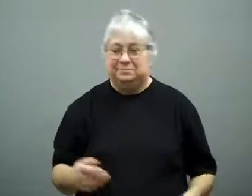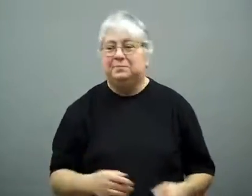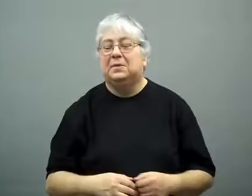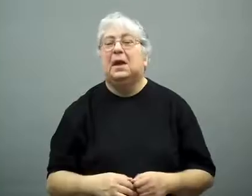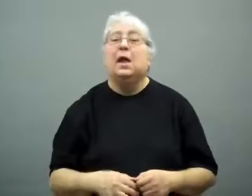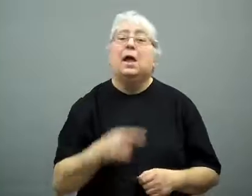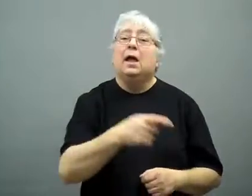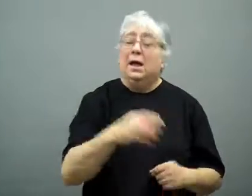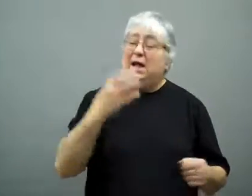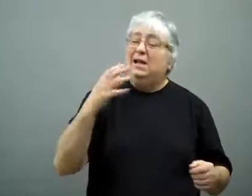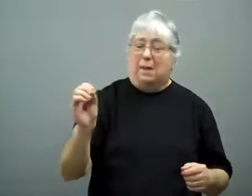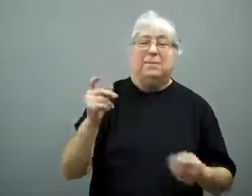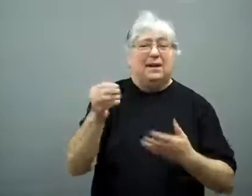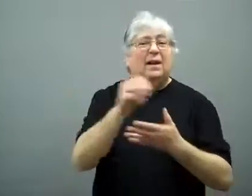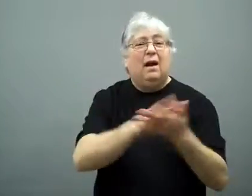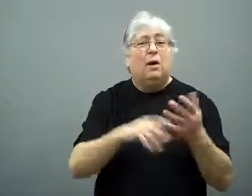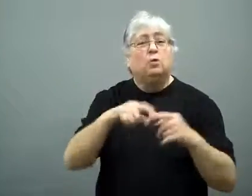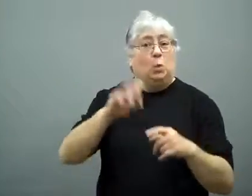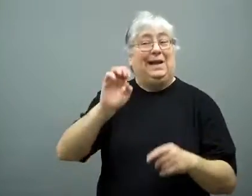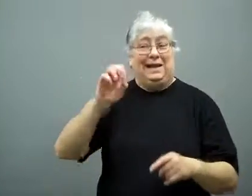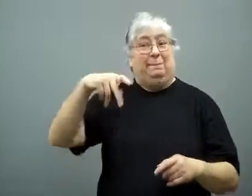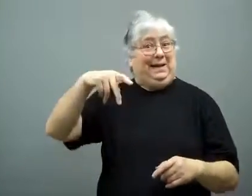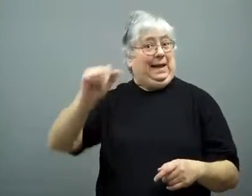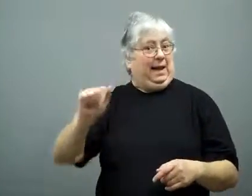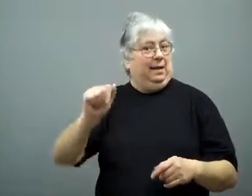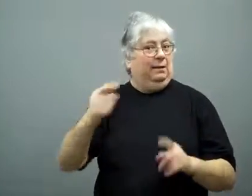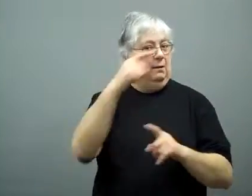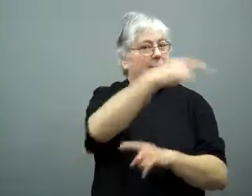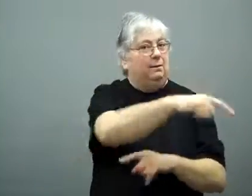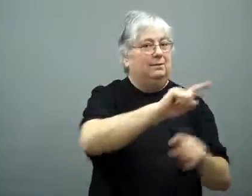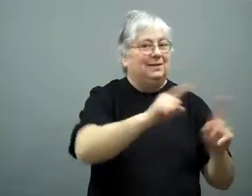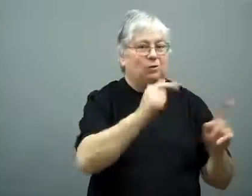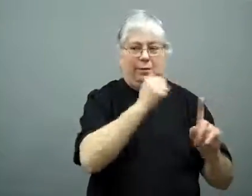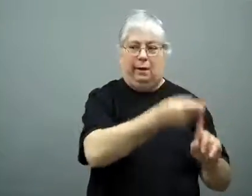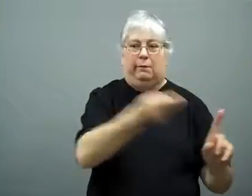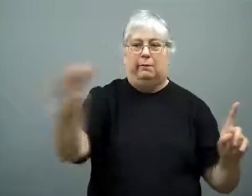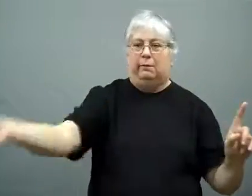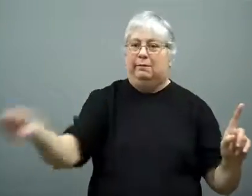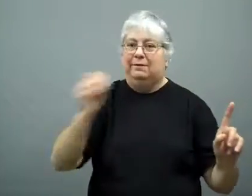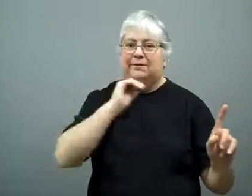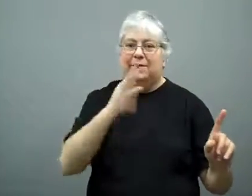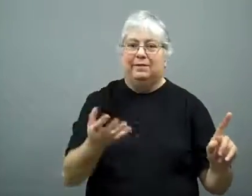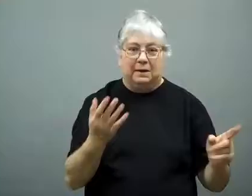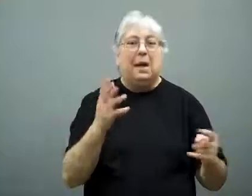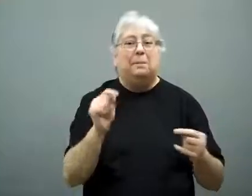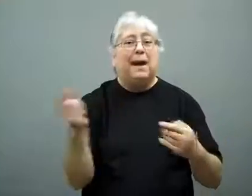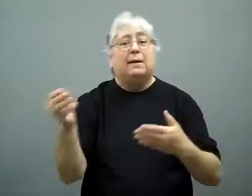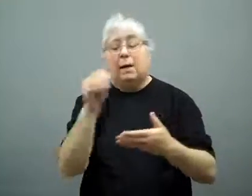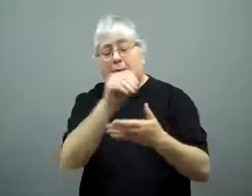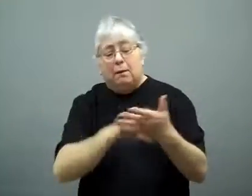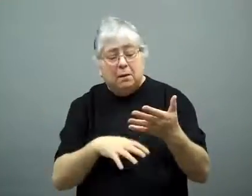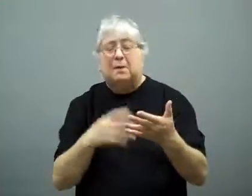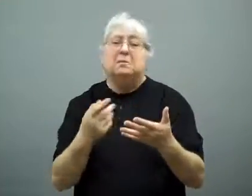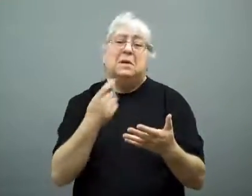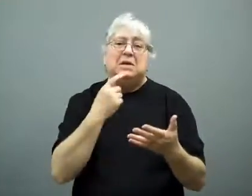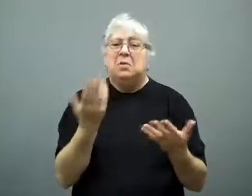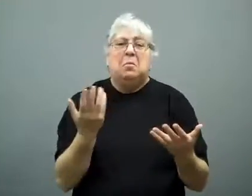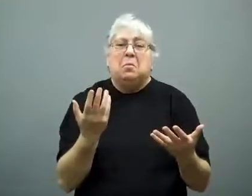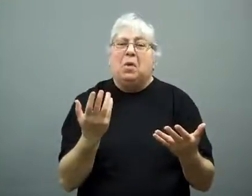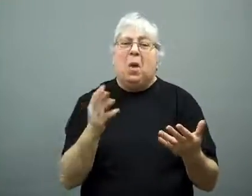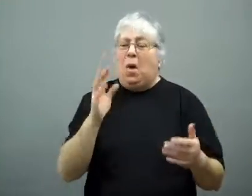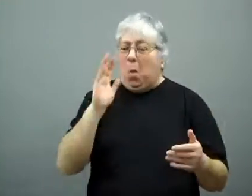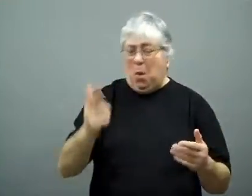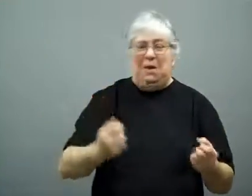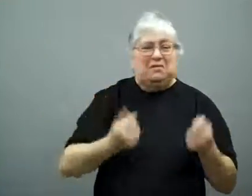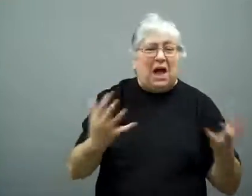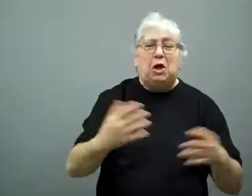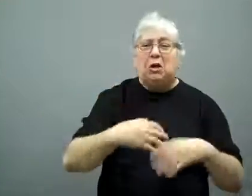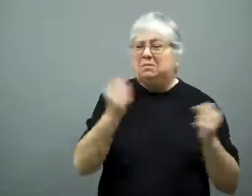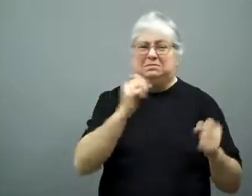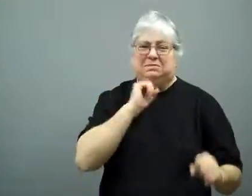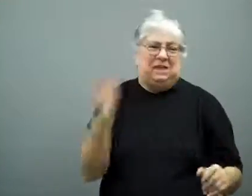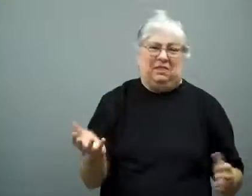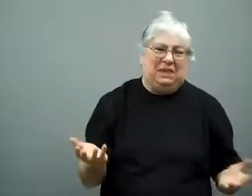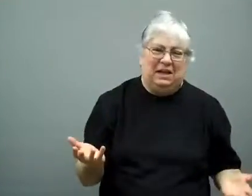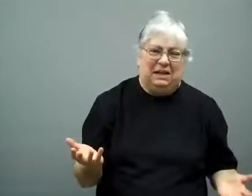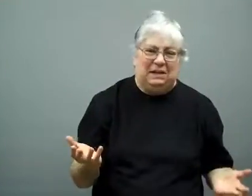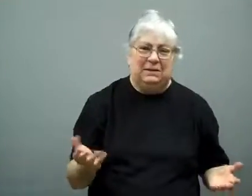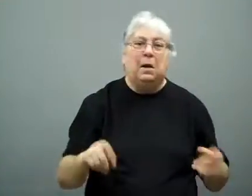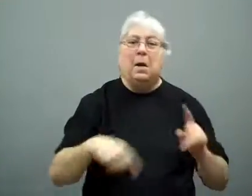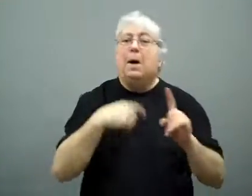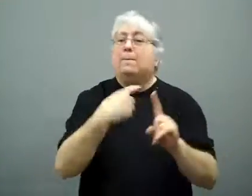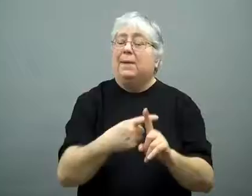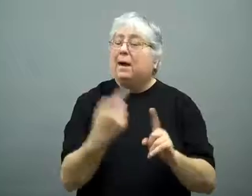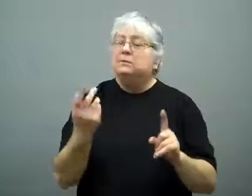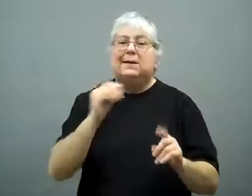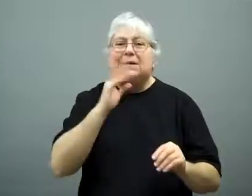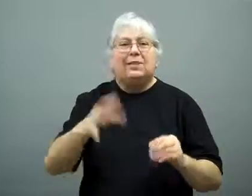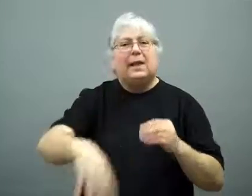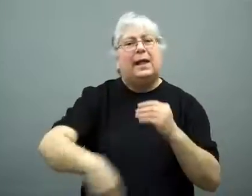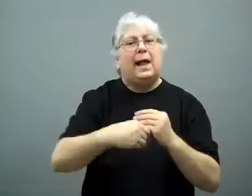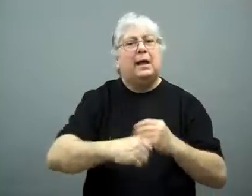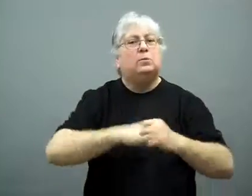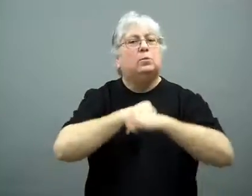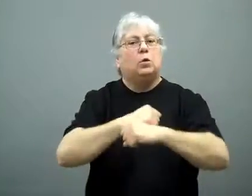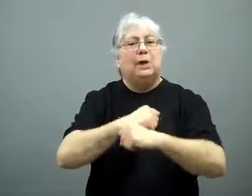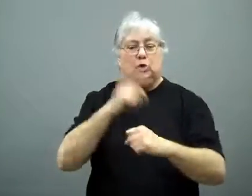The company filed with the EPA, and that information wasn't shared.